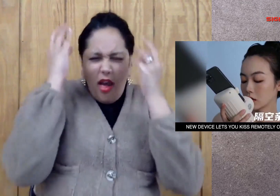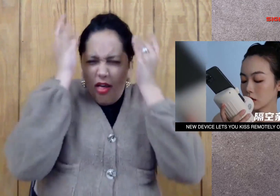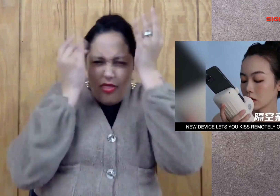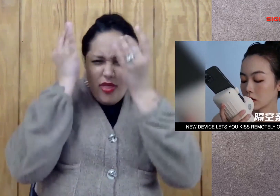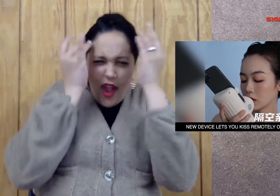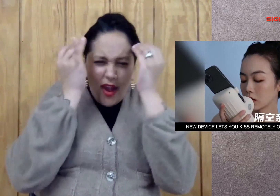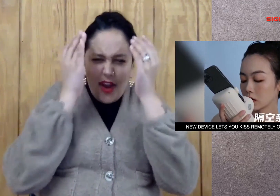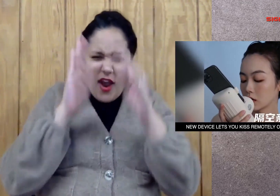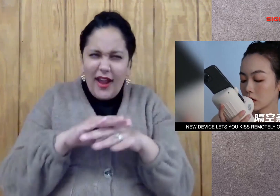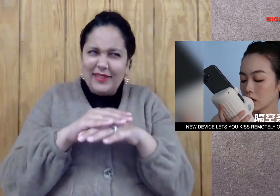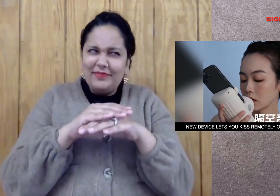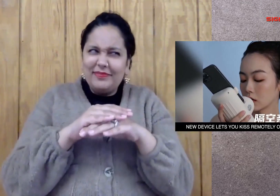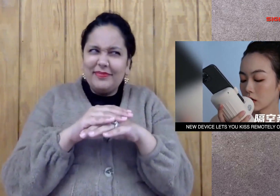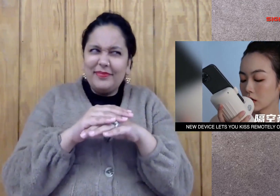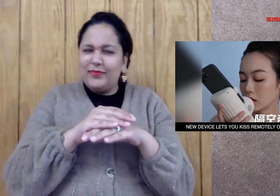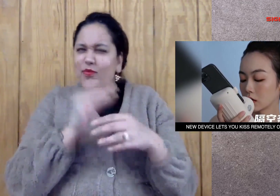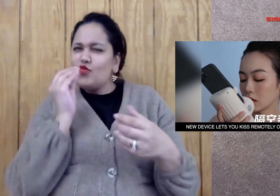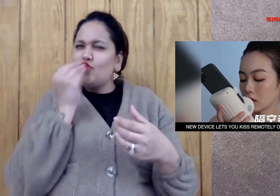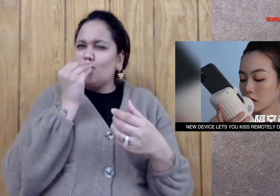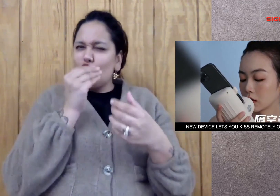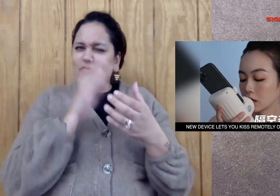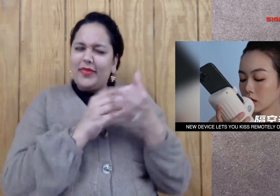What are your thoughts on the kissing device?